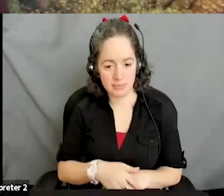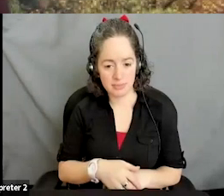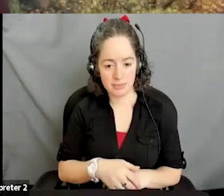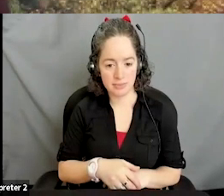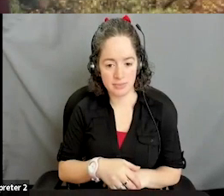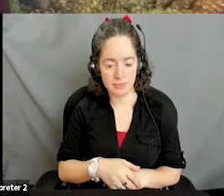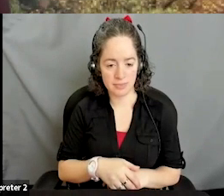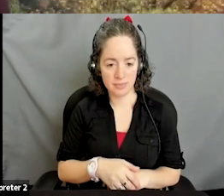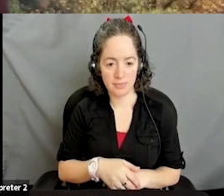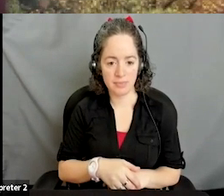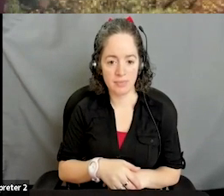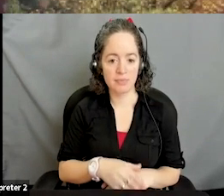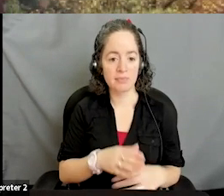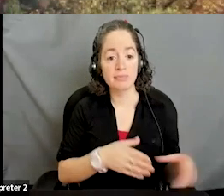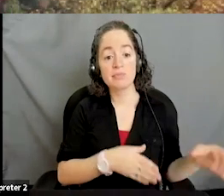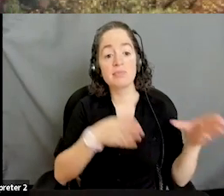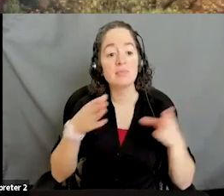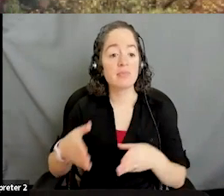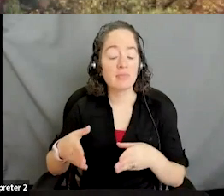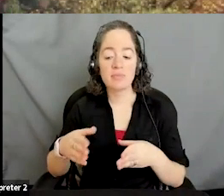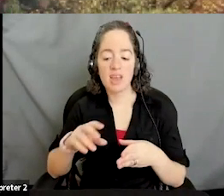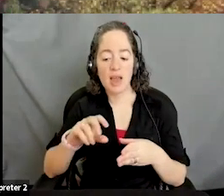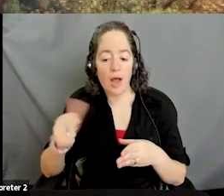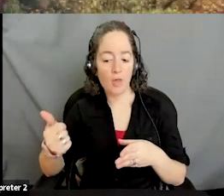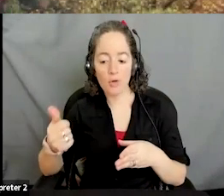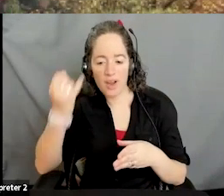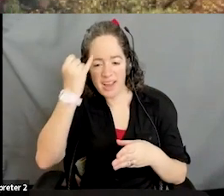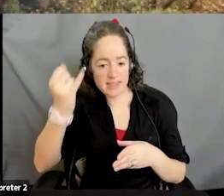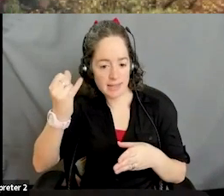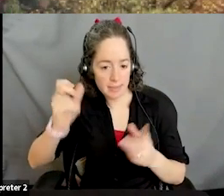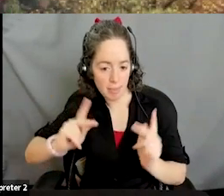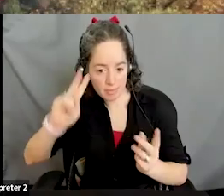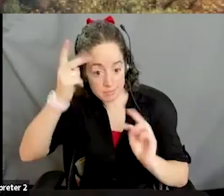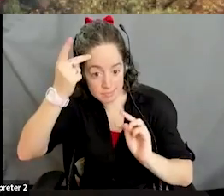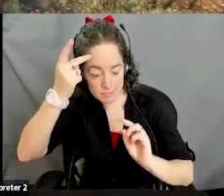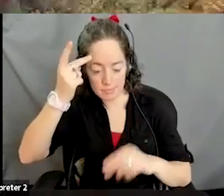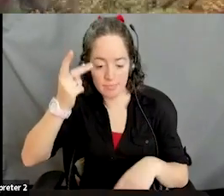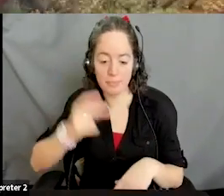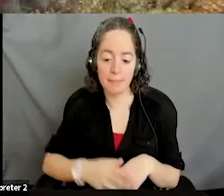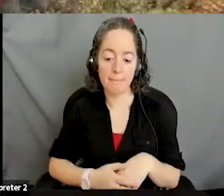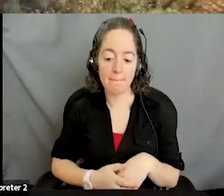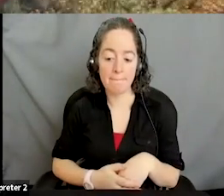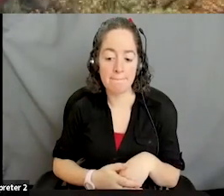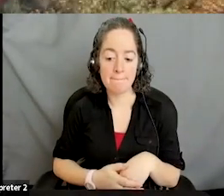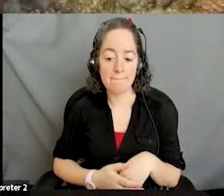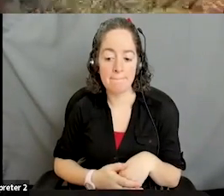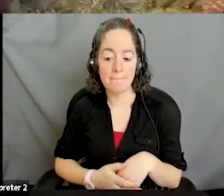Another misconception is that because we didn't code Ninja Forms from the start